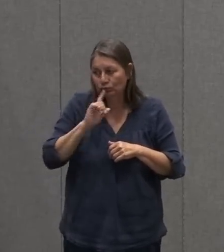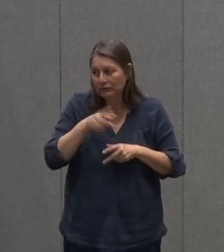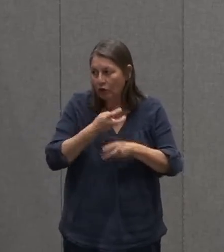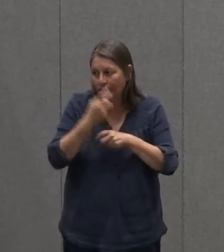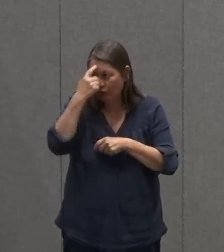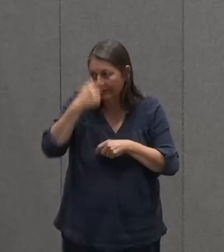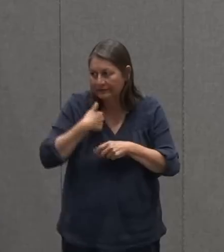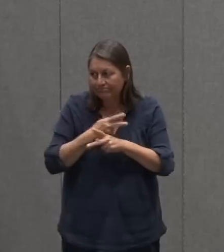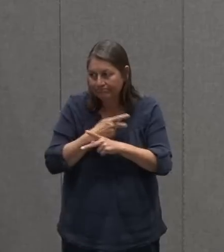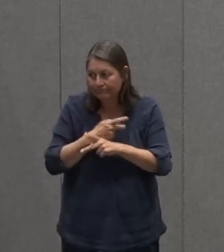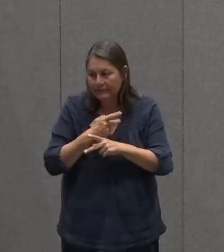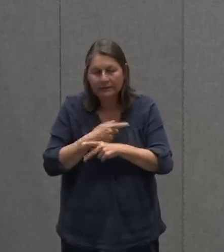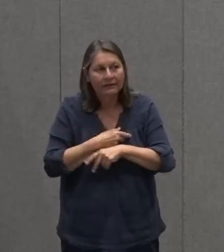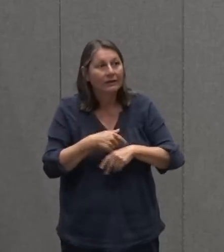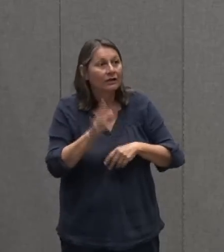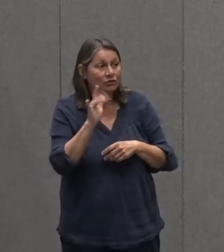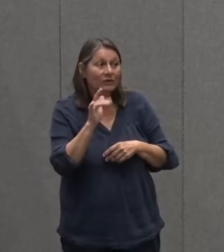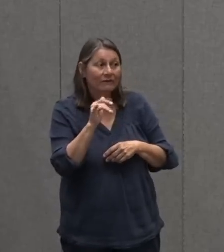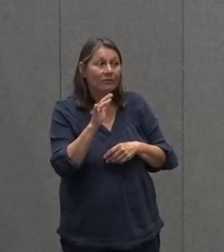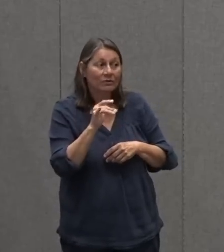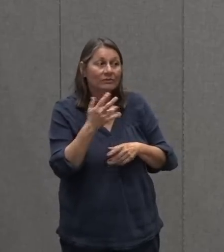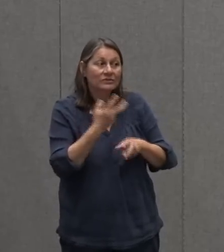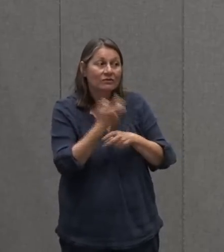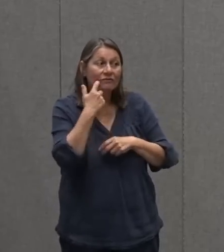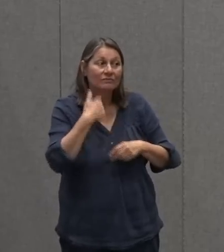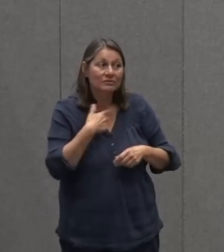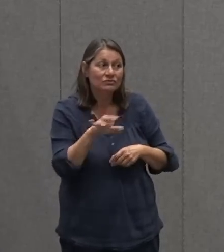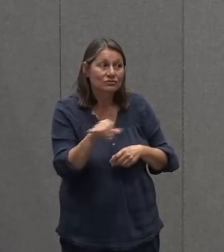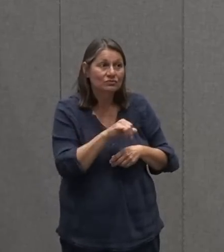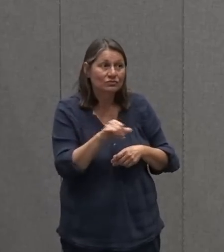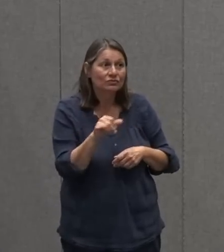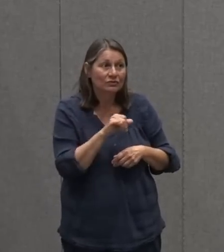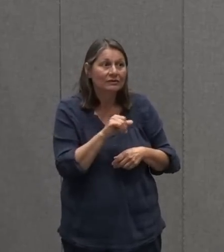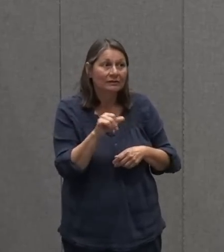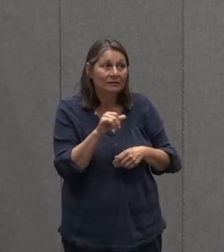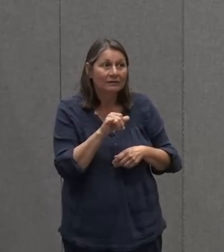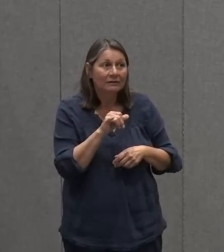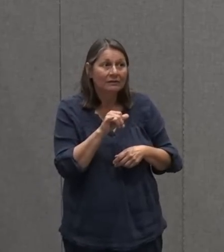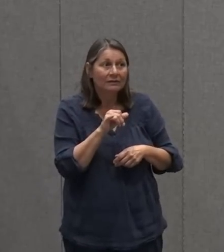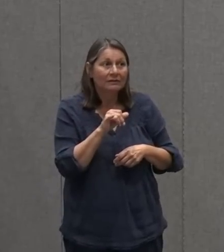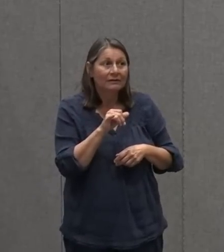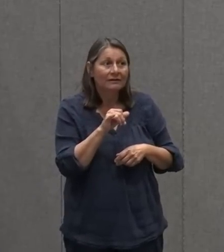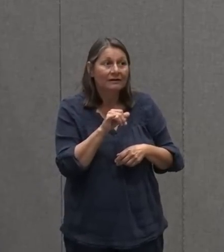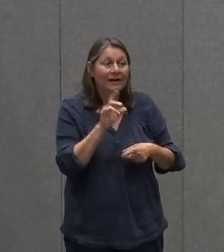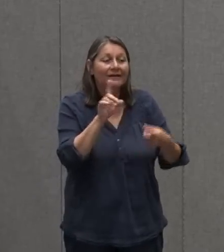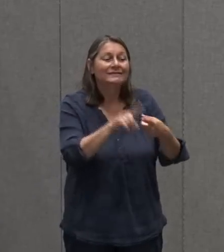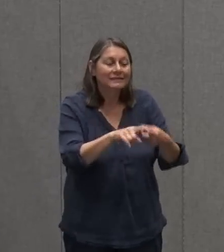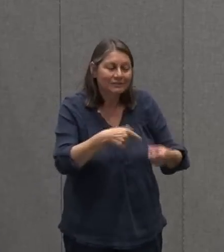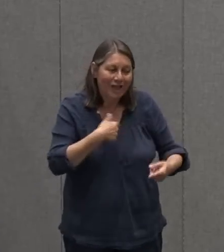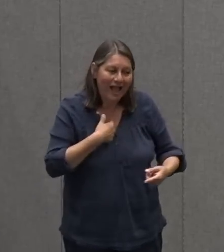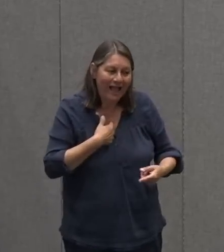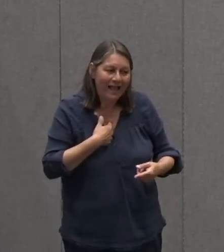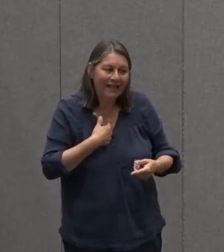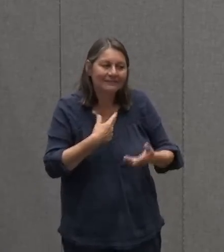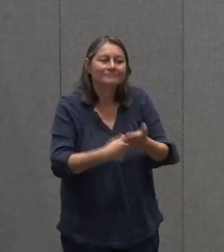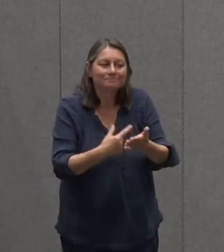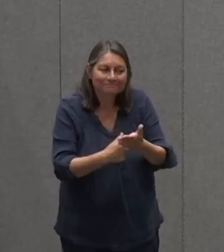25 eluded me, but actually, for a very long time, until I of course, talked to my husband, thank you very much.